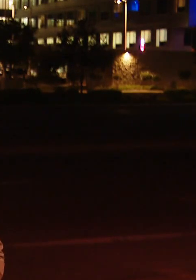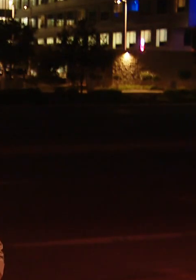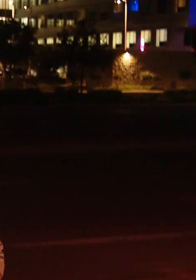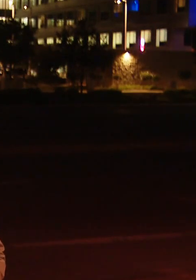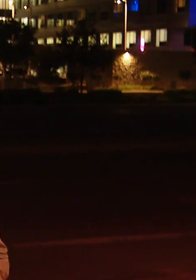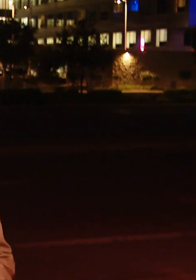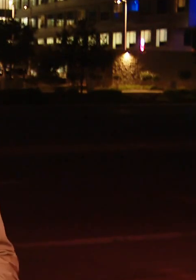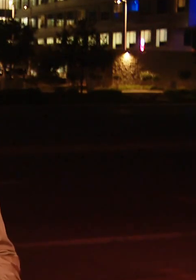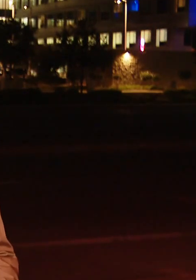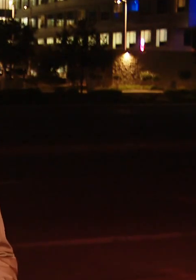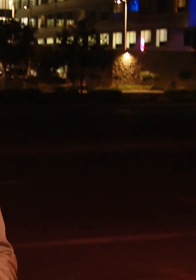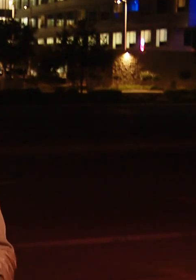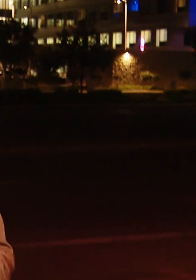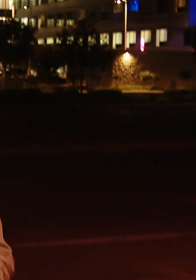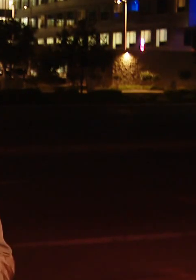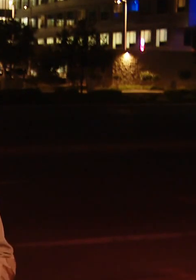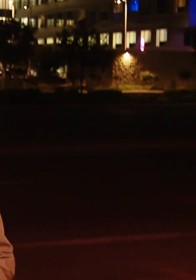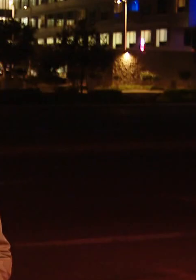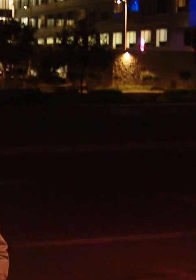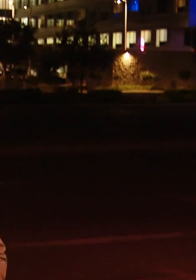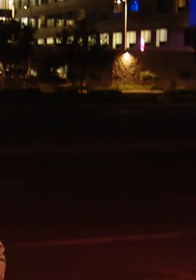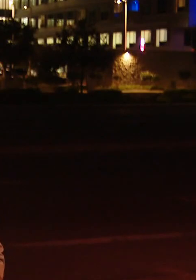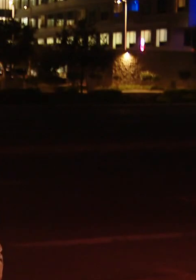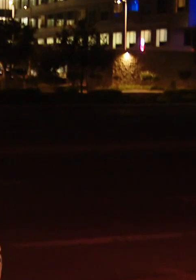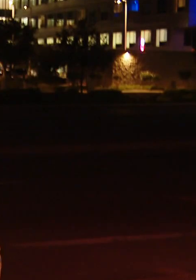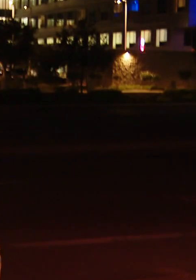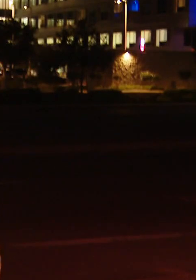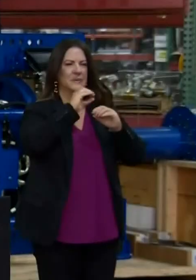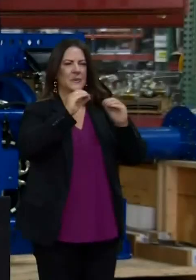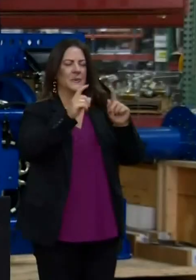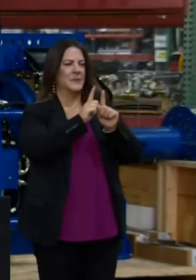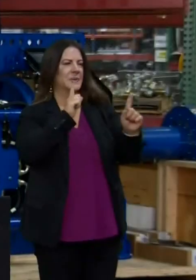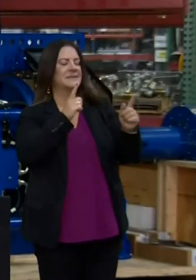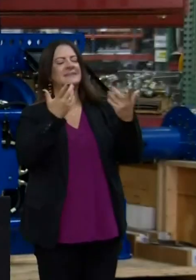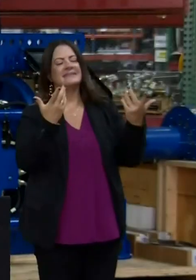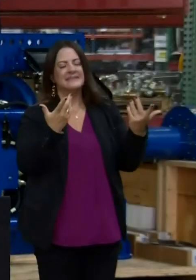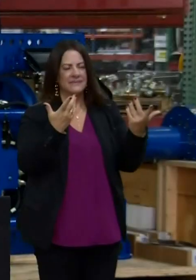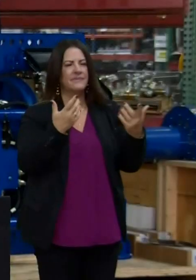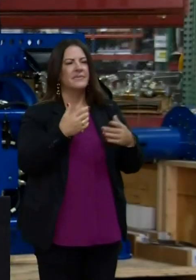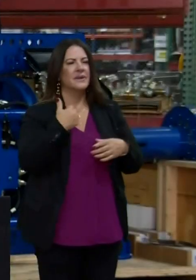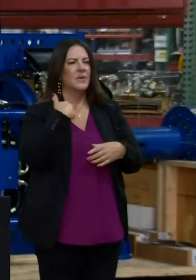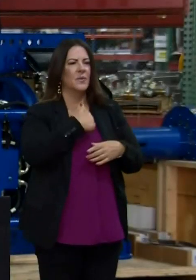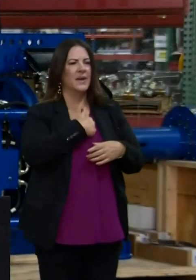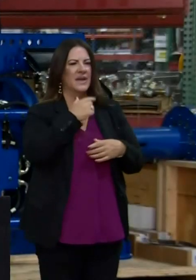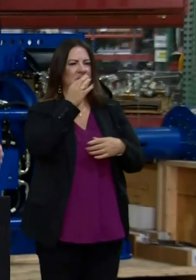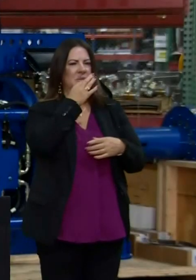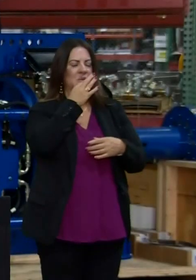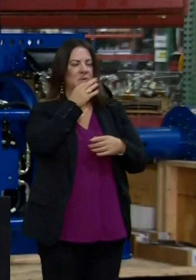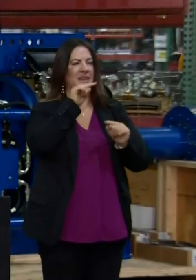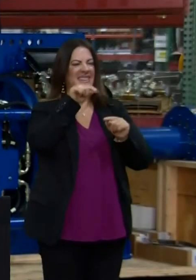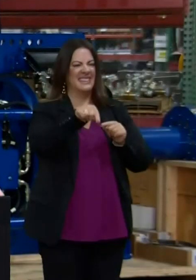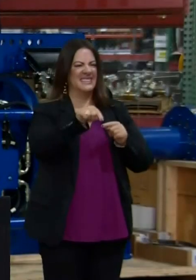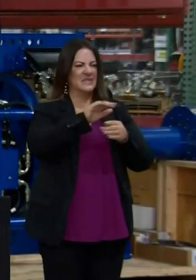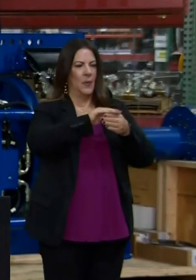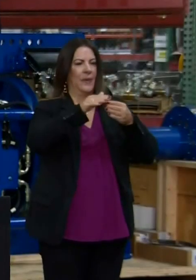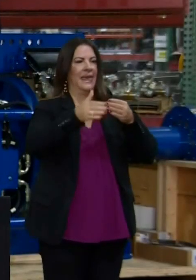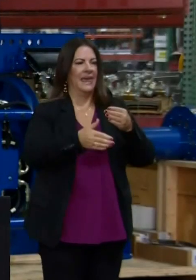ANOTHER TRIGGER TODAY. THE AVERAGE NUMBER OF PATIENTS ANOTHER TRIGGER TODAY. THE AVERAGE NUMBER OF PATIENTS HOSPITALIZED ANOTHER TRIGGER TODAY. THE AVERAGE NUMBER OF PATIENTS HOSPITALIZED COVERED ANOTHER TRIGGER TODAY. THE AVERAGE NUMBER OF PATIENTS HOSPITALIZED COVERED 19 THE AVERAGE NUMBER OF PATIENTS HOSPITALIZED COVERED 19 THE AVERAGE NUMBER OF PATIENTS HOSPITALIZED COVERED 19 INCREASED THE AVERAGE NUMBER OF PATIENTS HOSPITALIZED COVERED 19 INCREASED 19 THE AVERAGE NUMBER OF PATIENTS HOSPITALIZED COVERED 19 INCREASED 19 PERCENT THE AVERAGE NUMBER OF PATIENTS HOSPITALIZED COVERED 19 INCREASED 19 PERCENT OVER HOSPITALIZED COVERED 19 INCREASED 19 PERCENT OVER HOSPITALIZED COVERED 19 INCREASED 19 PERCENT OVER THE HOSPITALIZED COVERED 19 INCREASED 19 PERCENT OVER THE LAST HOSPITALIZED COVERED 19 INCREASED 19 PERCENT OVER THE LAST THREE HOSPITALIZED COVERED 19 INCREASED 19 PERCENT OVER THE LAST THREE DAYS HOSPITALIZED COVERED 19 INCREASED 19 PERCENT OVER THE LAST THREE DAYS SURPASSING INCREASED 19 PERCENT OVER THE LAST THREE DAYS SURPASSING INCREASED 19 PERCENT OVER THE LAST THREE DAYS SURPASSING THE INCREASED 19 PERCENT OVER THE LAST THREE DAYS SURPASSING THE 10 INCREASED 19 PERCENT OVER THE LAST THREE DAYS SURPASSING THE 10 PERCENT